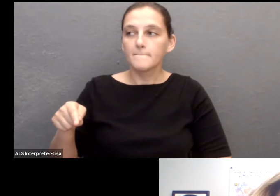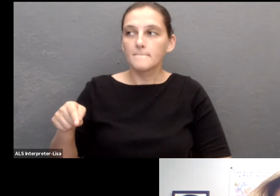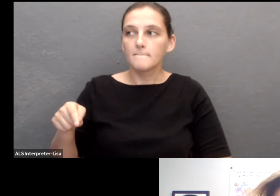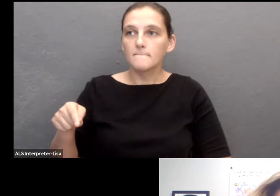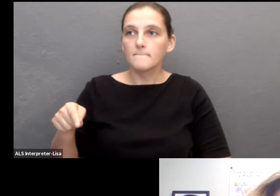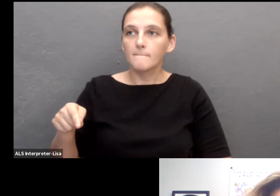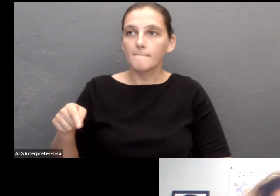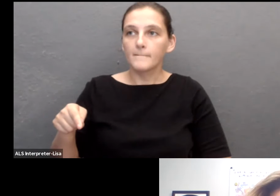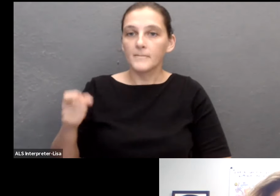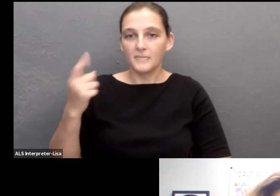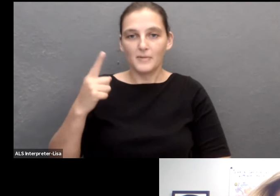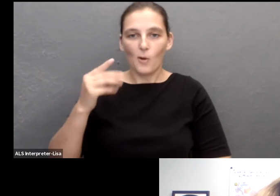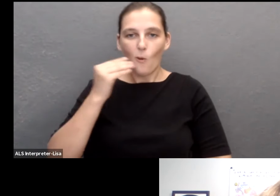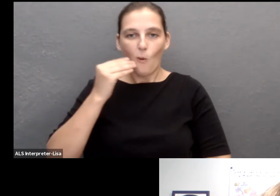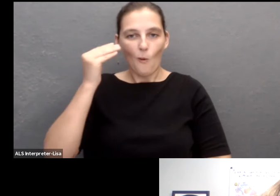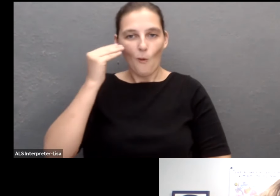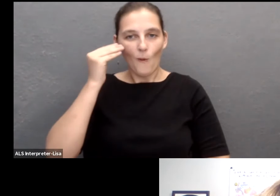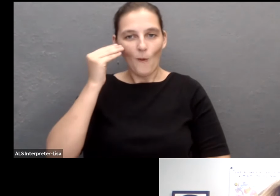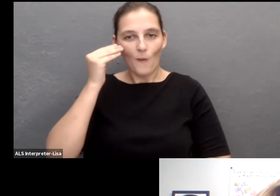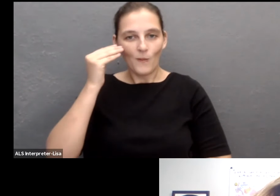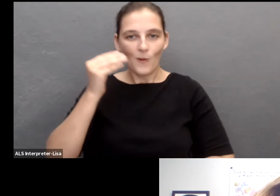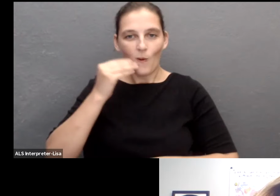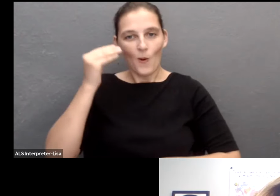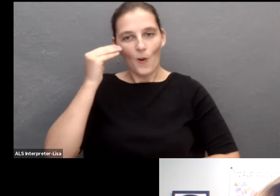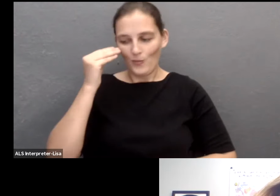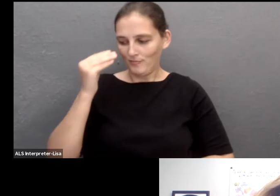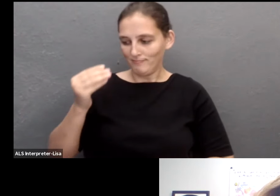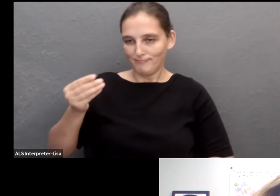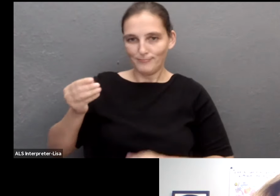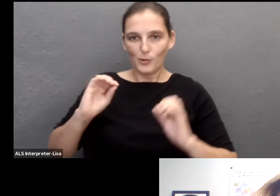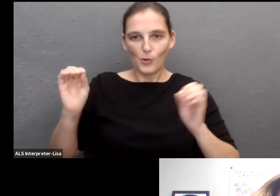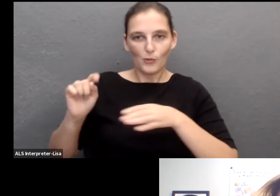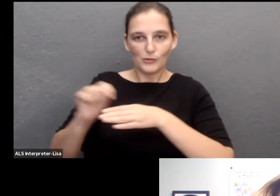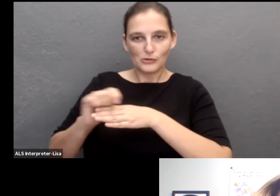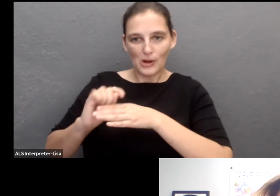us home people who are tested at home haven't been trained on the proper technique.